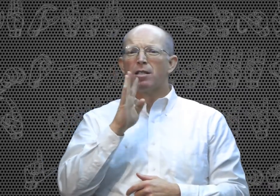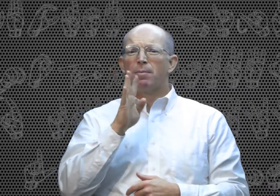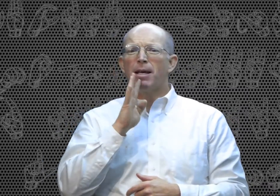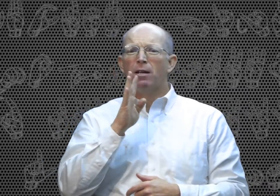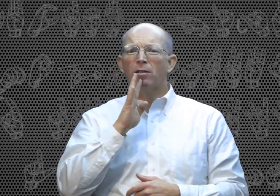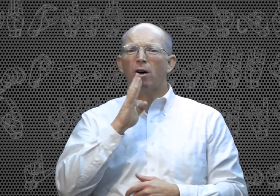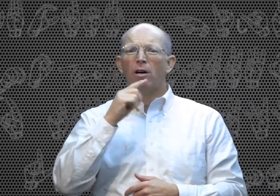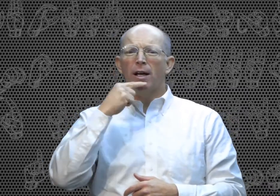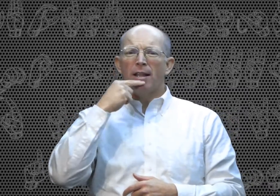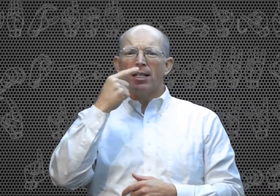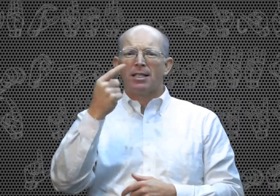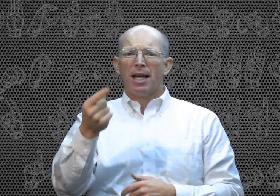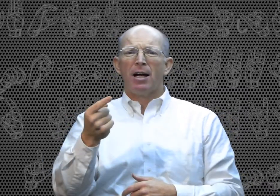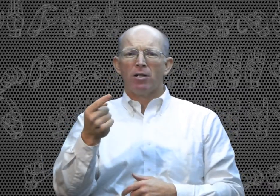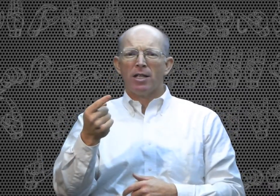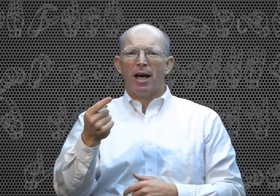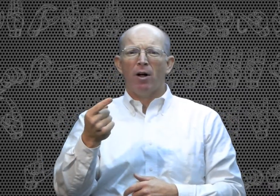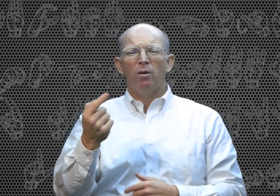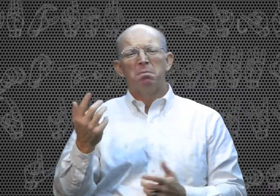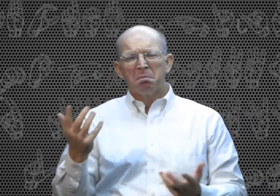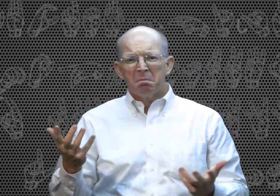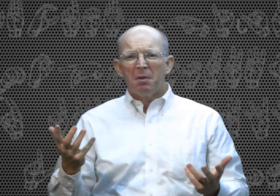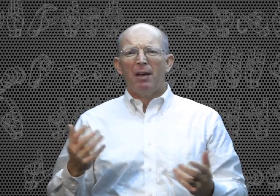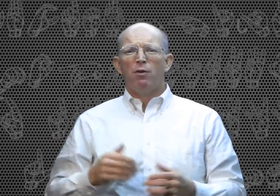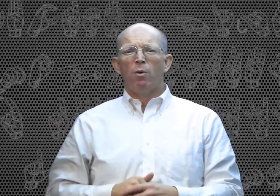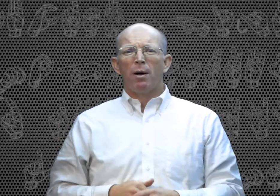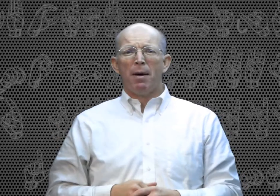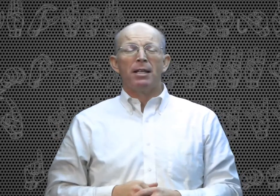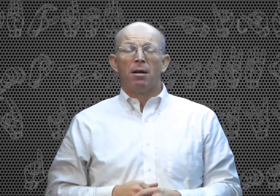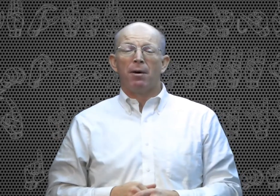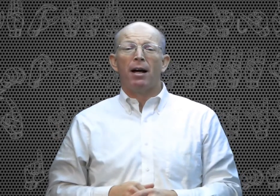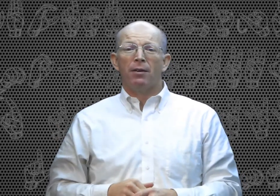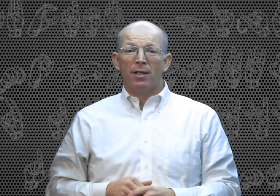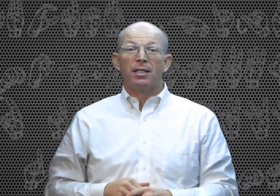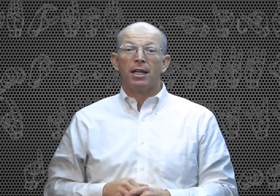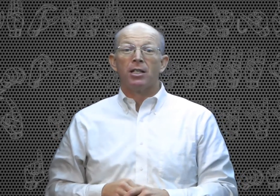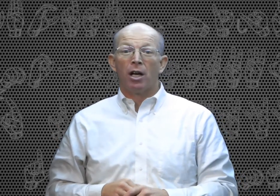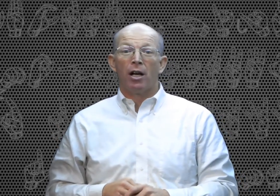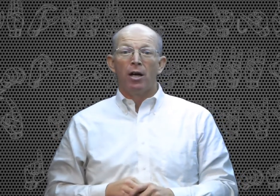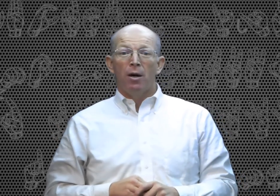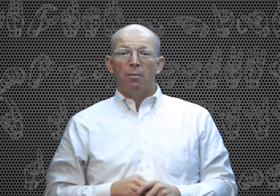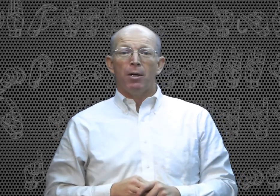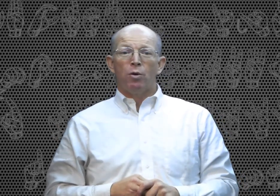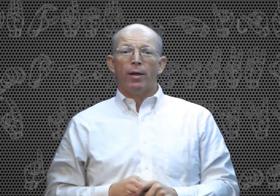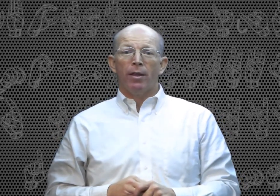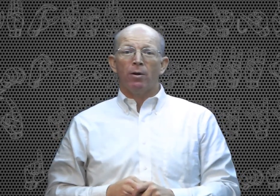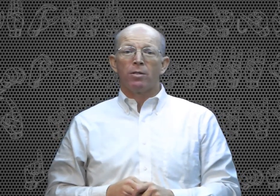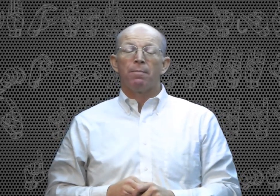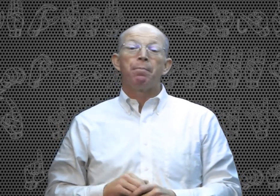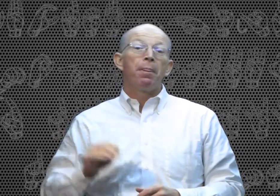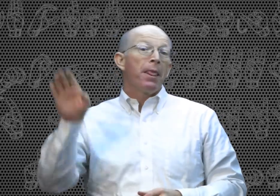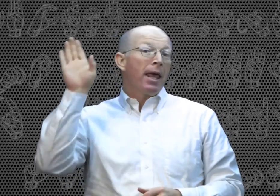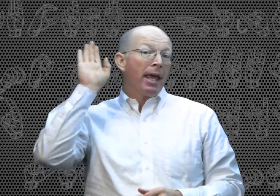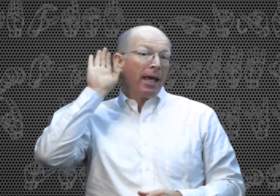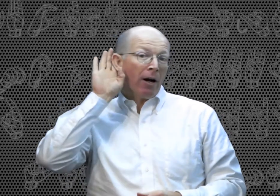SPEAK or TALK and then SAY or TELL. If you want to make some kind of distinction between those.